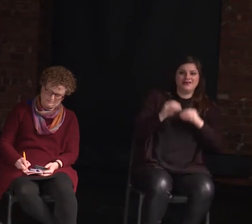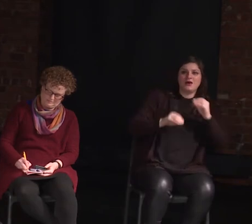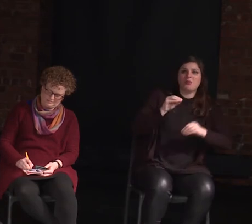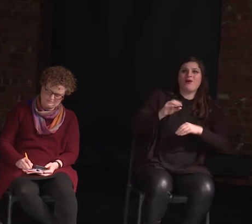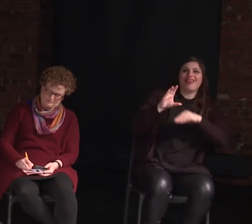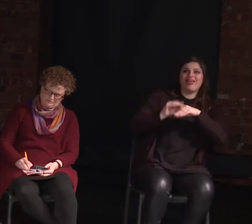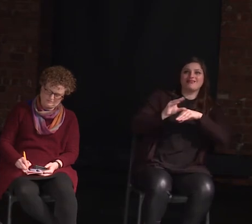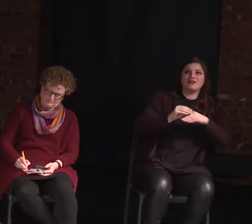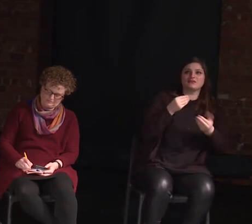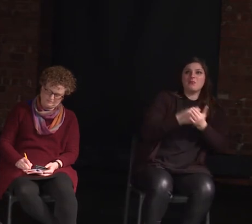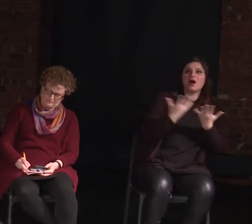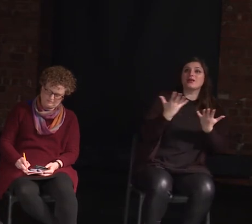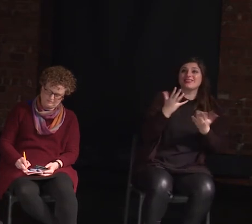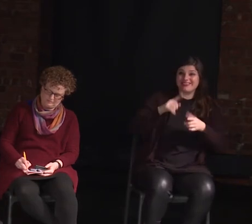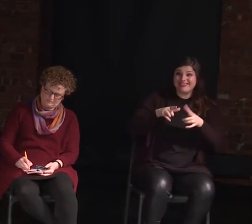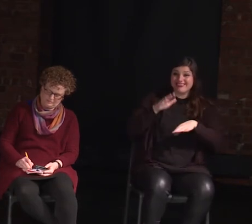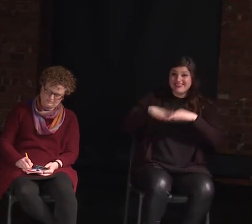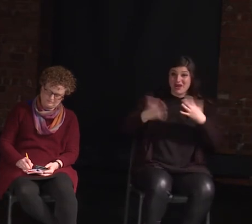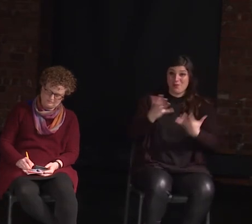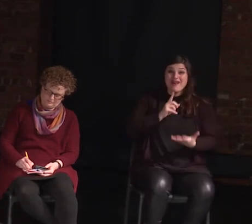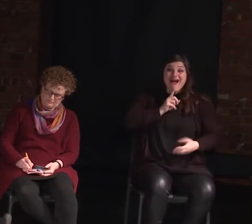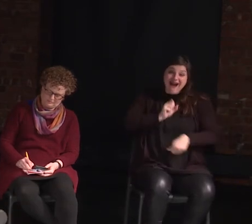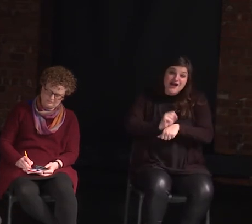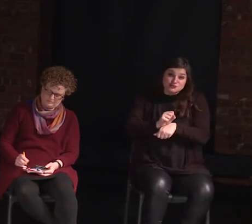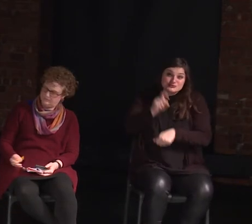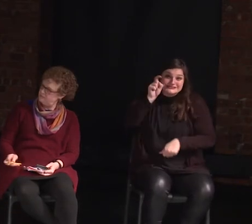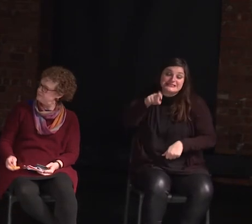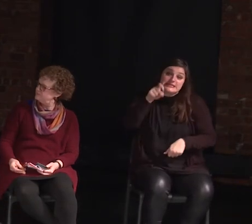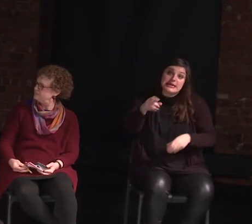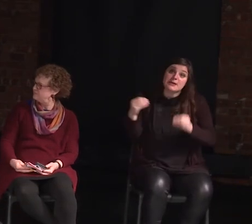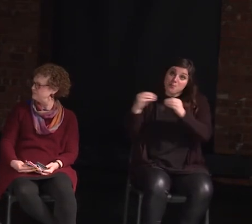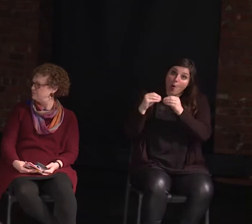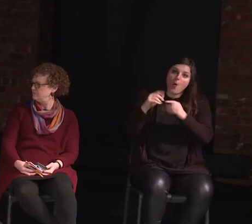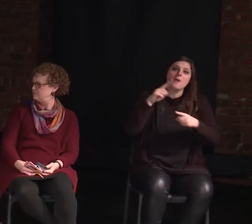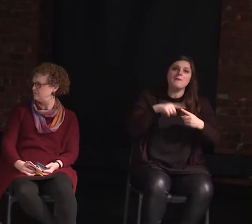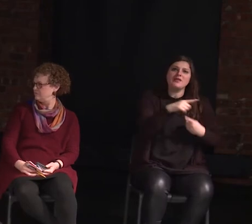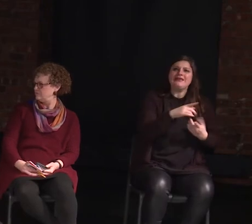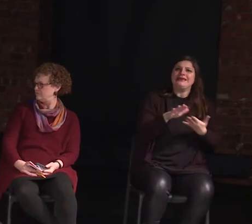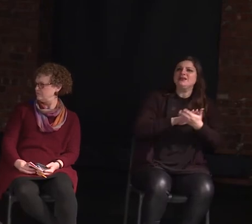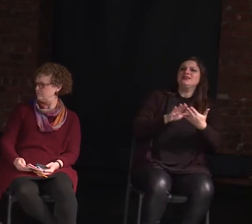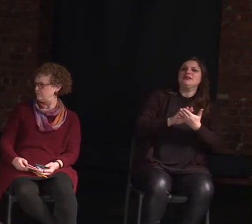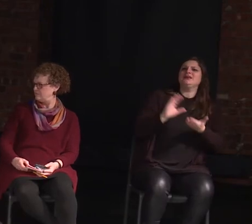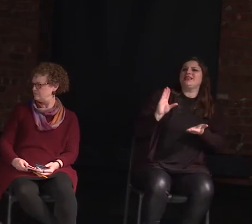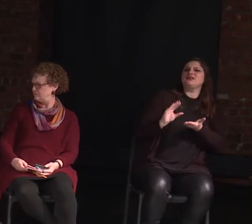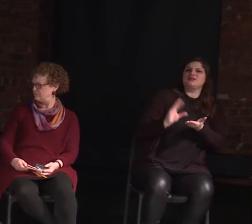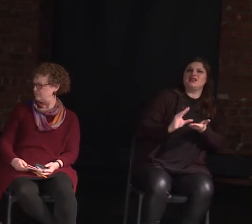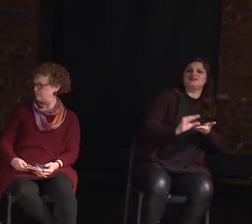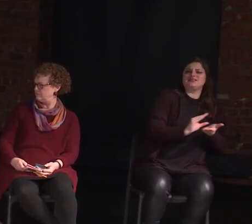Actually, one of the things that we learned is that in the dance community, this is actually